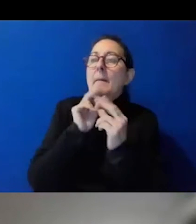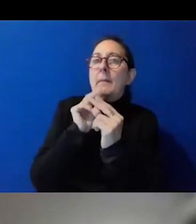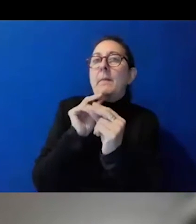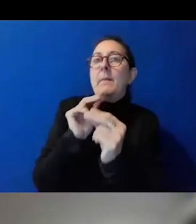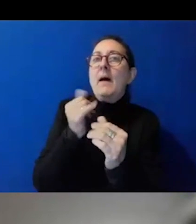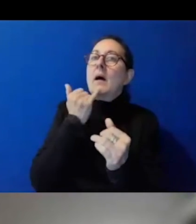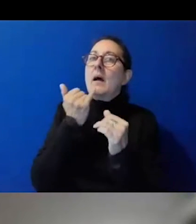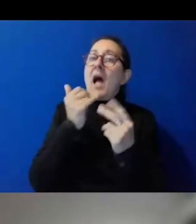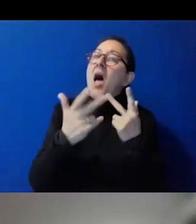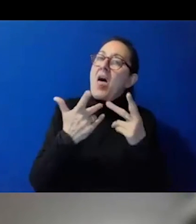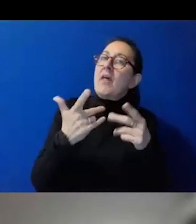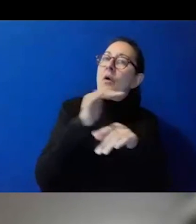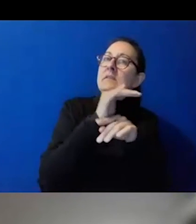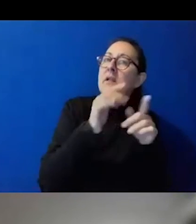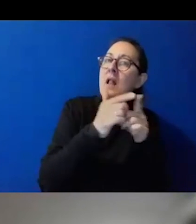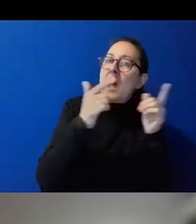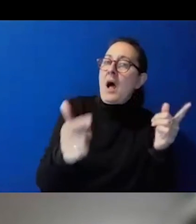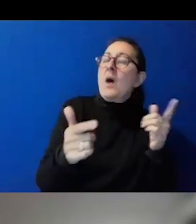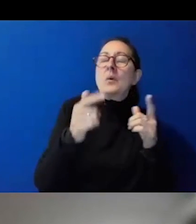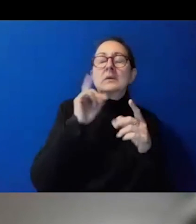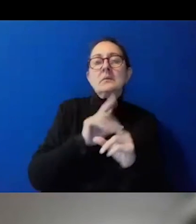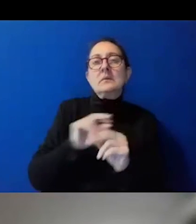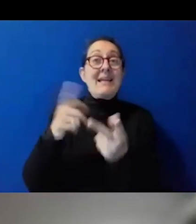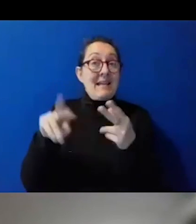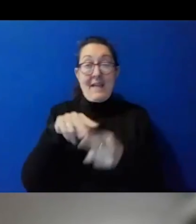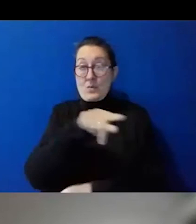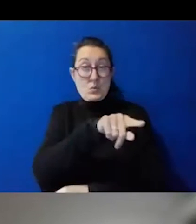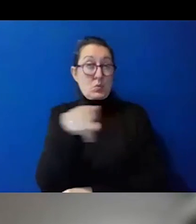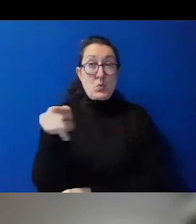talking to everyone who's listen here if you think that someone needs help who might not be able to